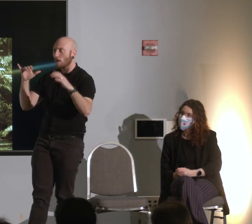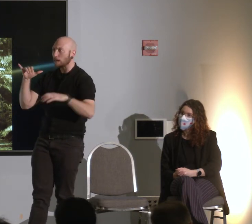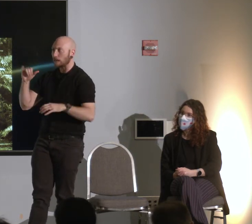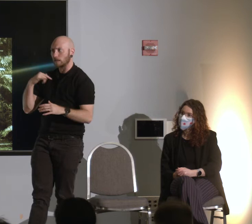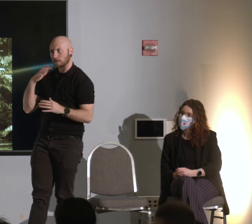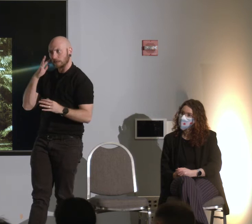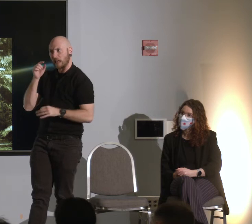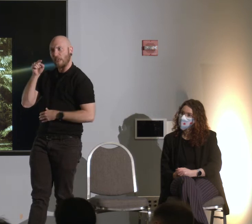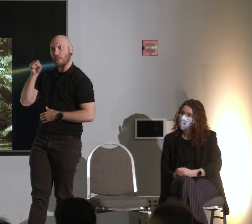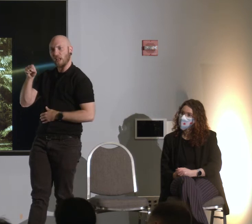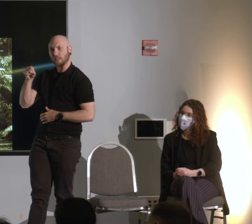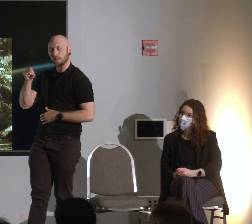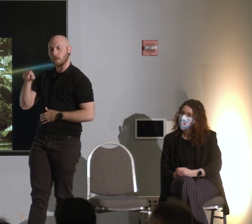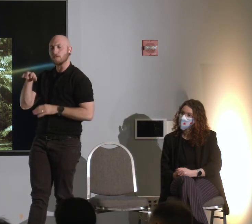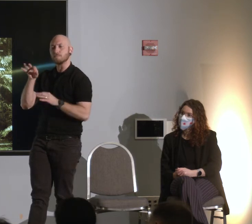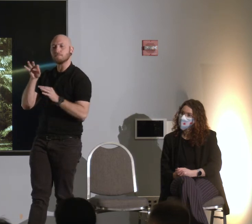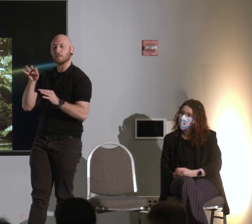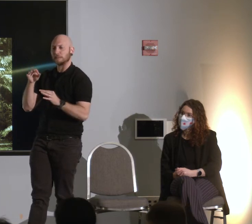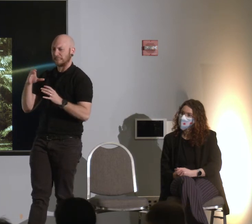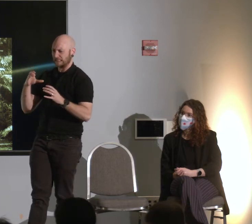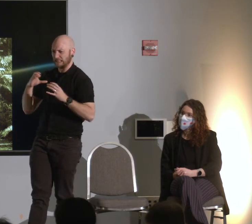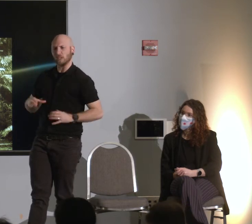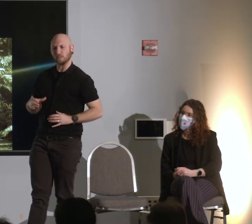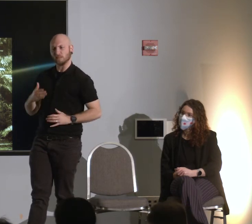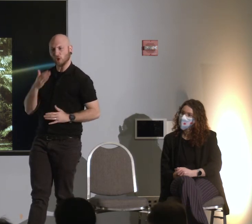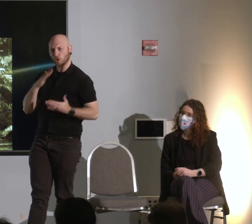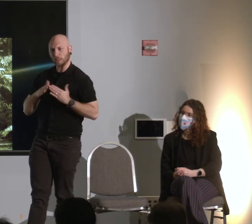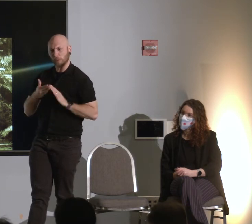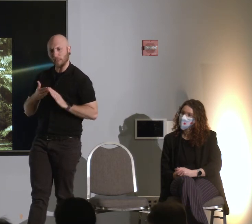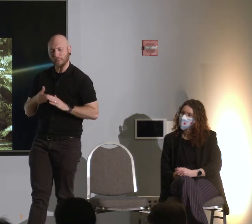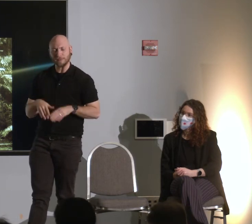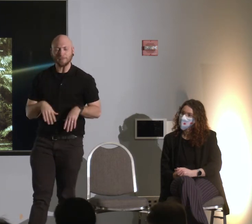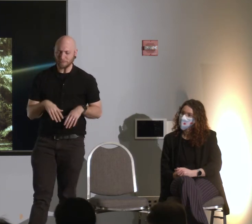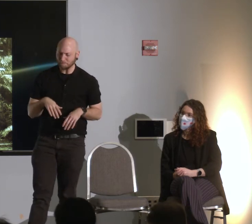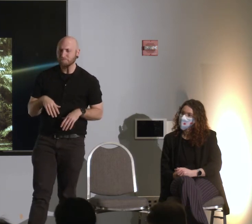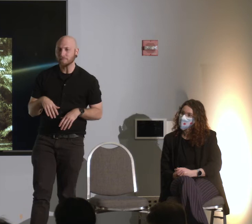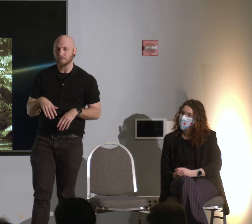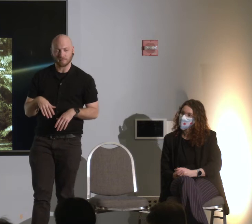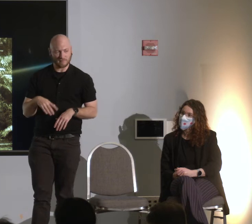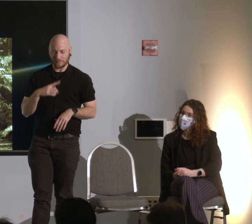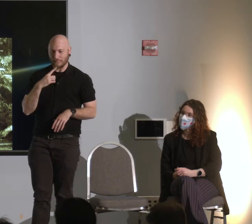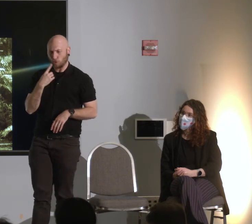This is a civilized community, he said, turning to his host and friend, Richardson. I'm going to live here.